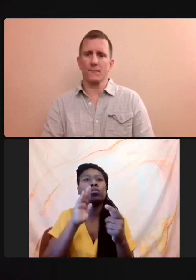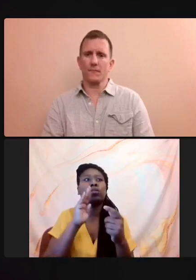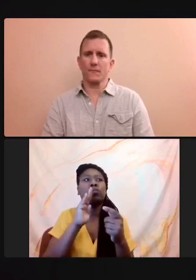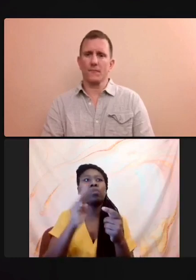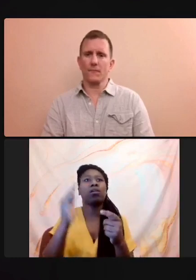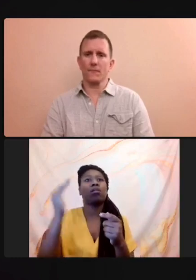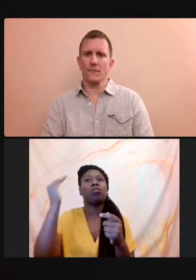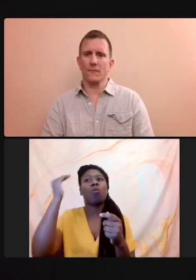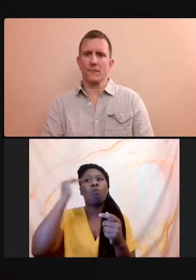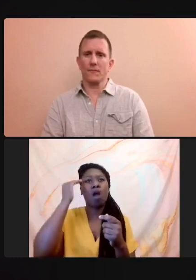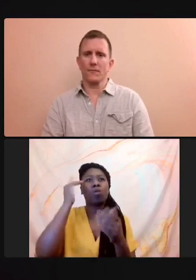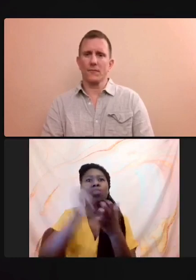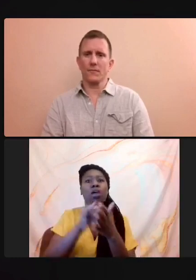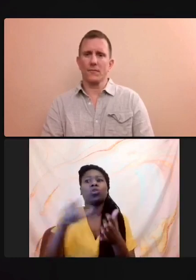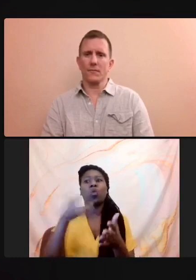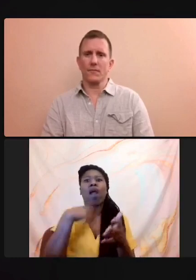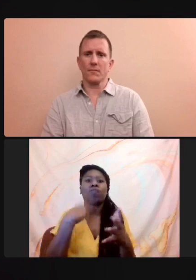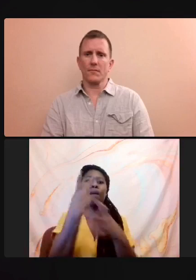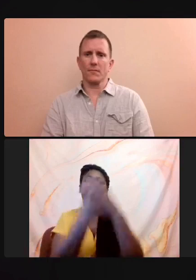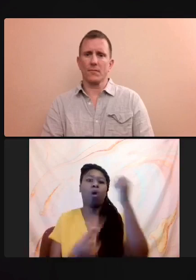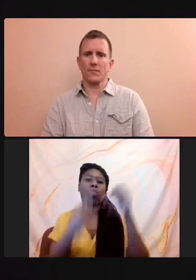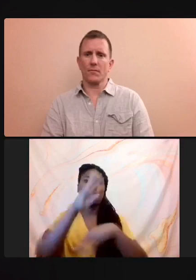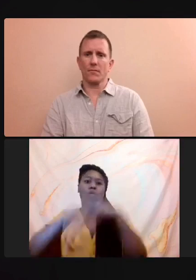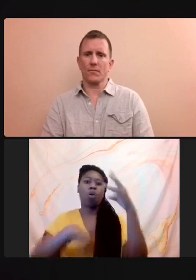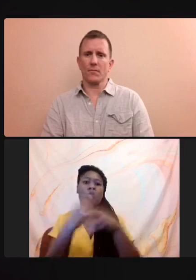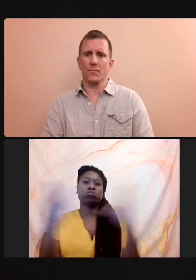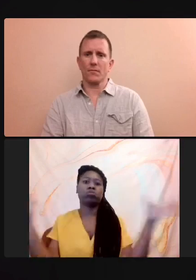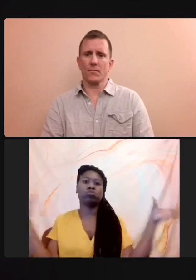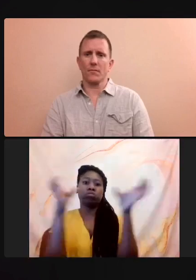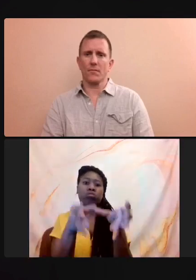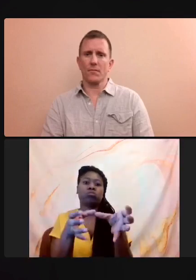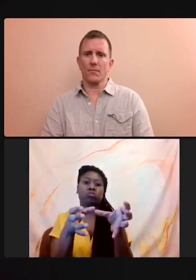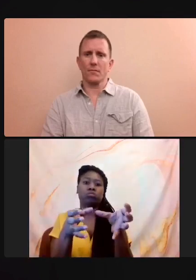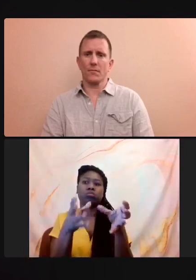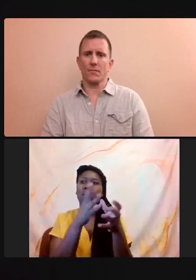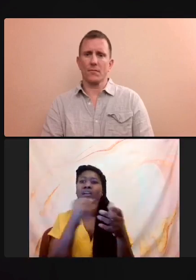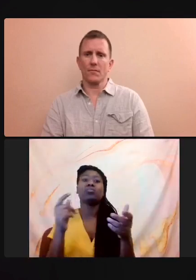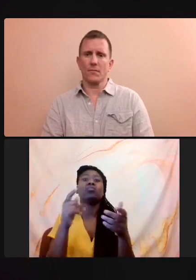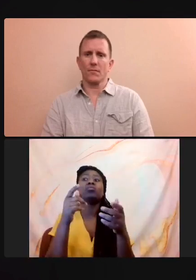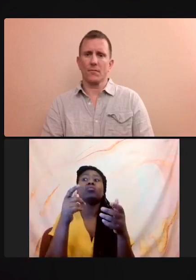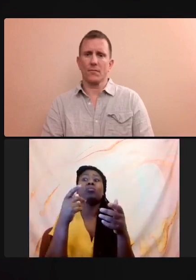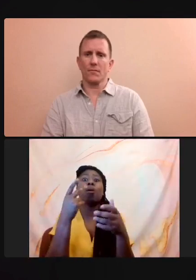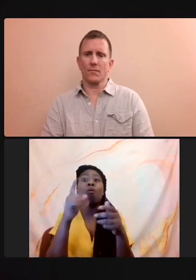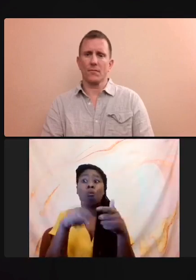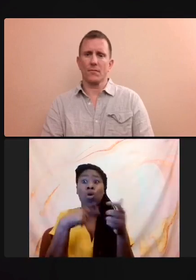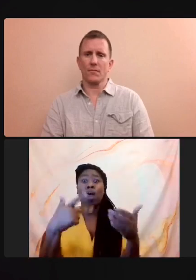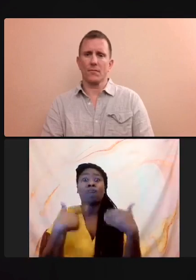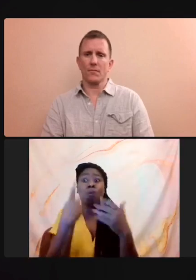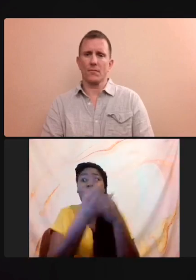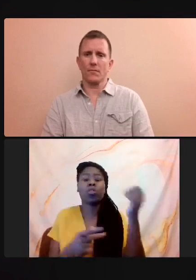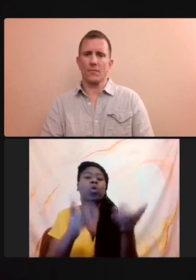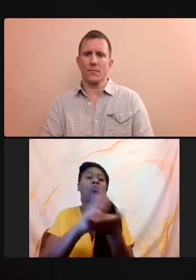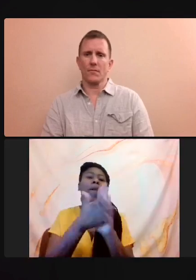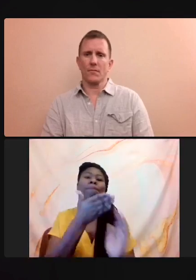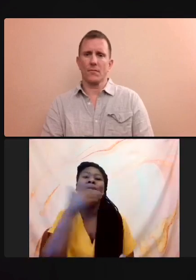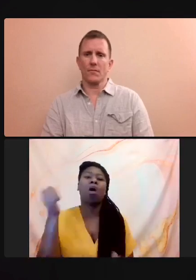But right. People taking ASL classes, they should take that obviously before they get into ITP programs.